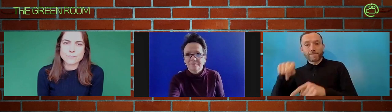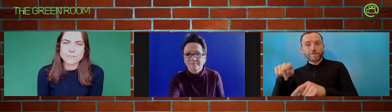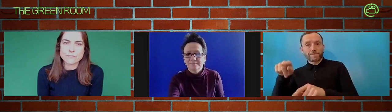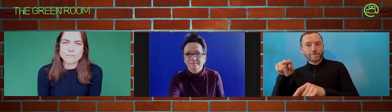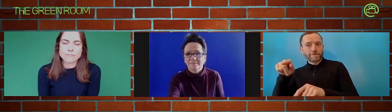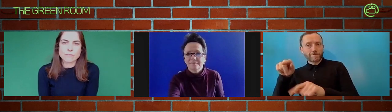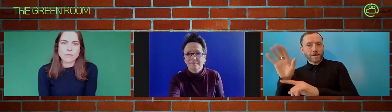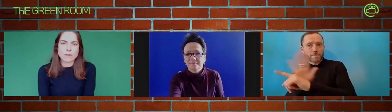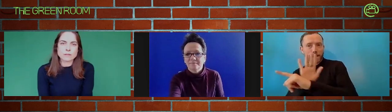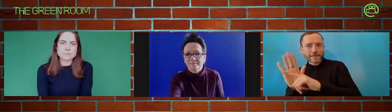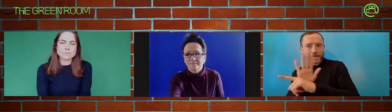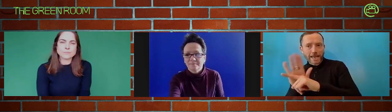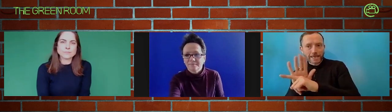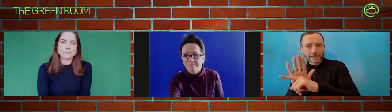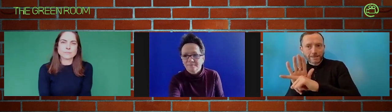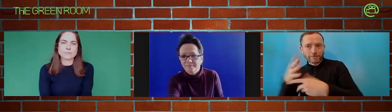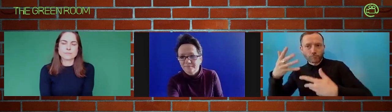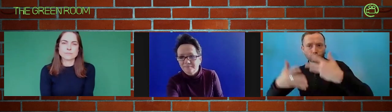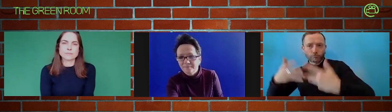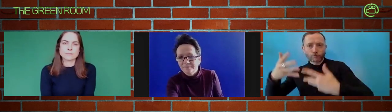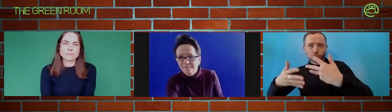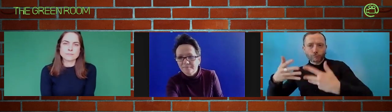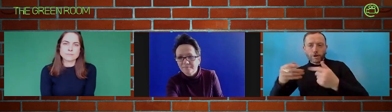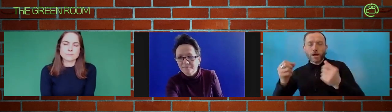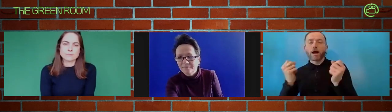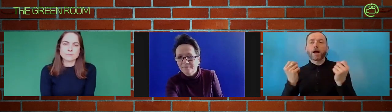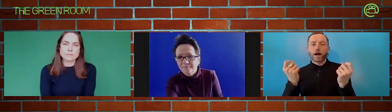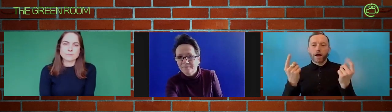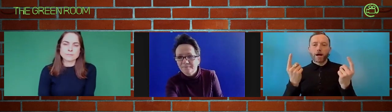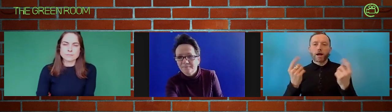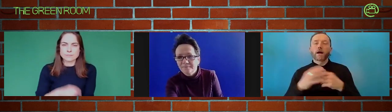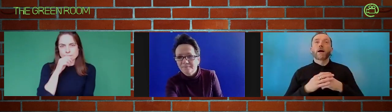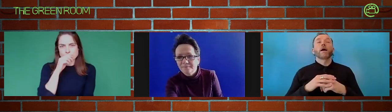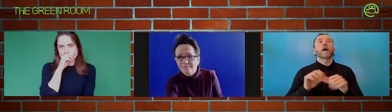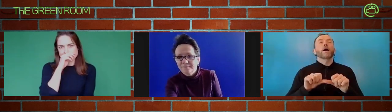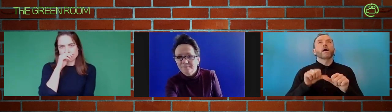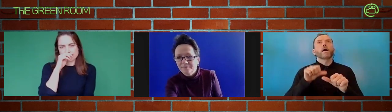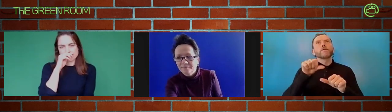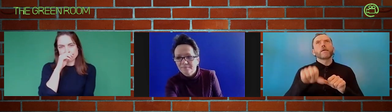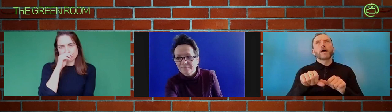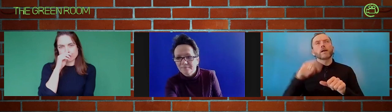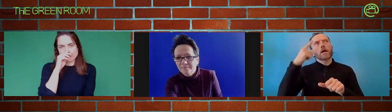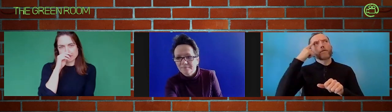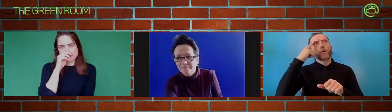in sign language. Then I thought well 'but where are the deaf